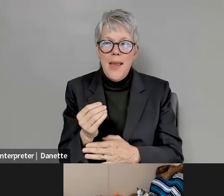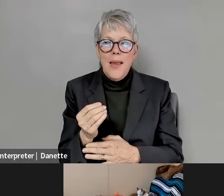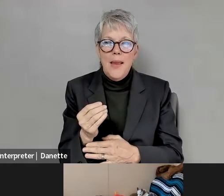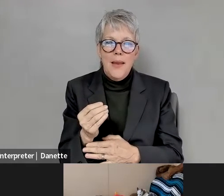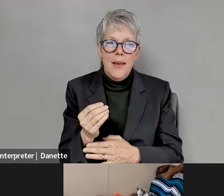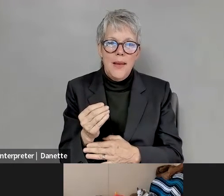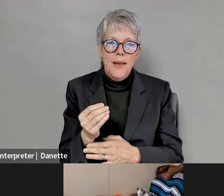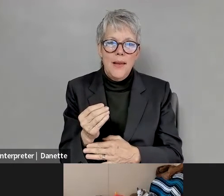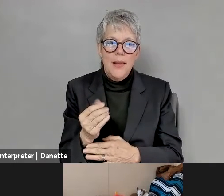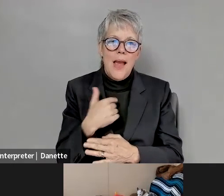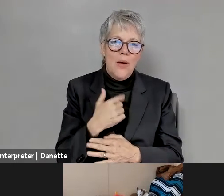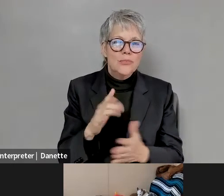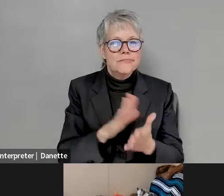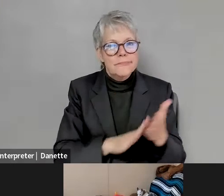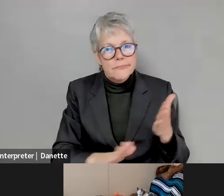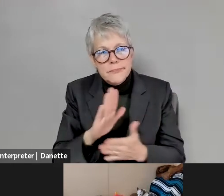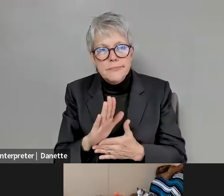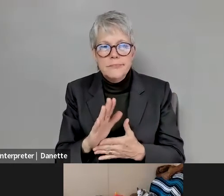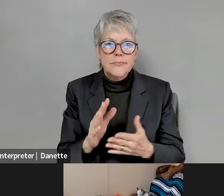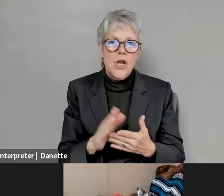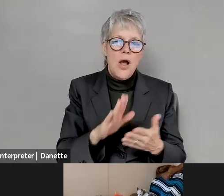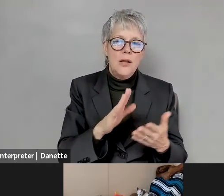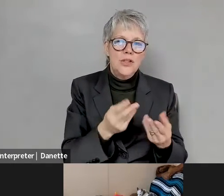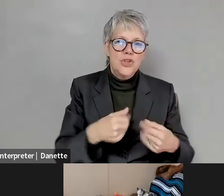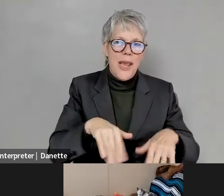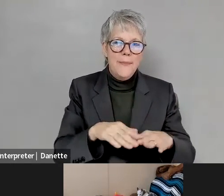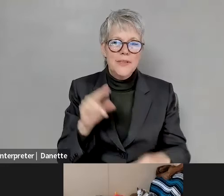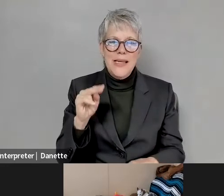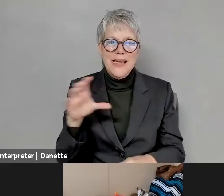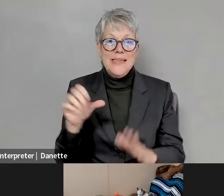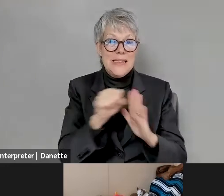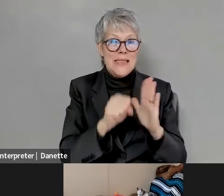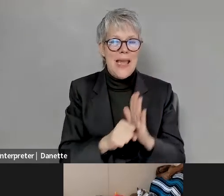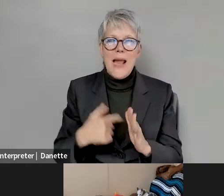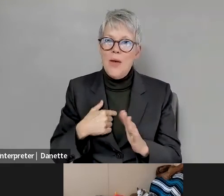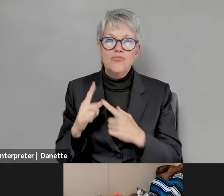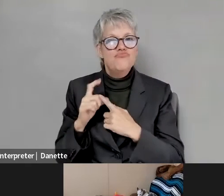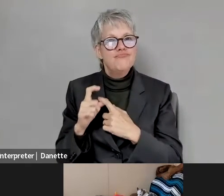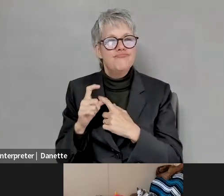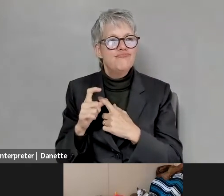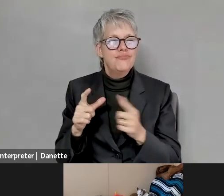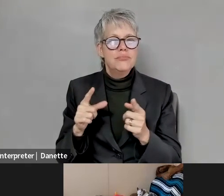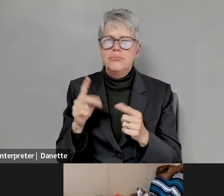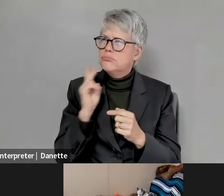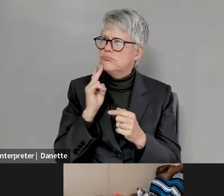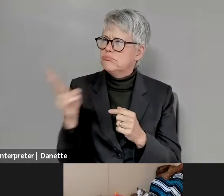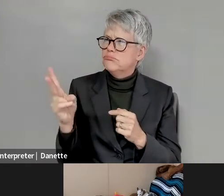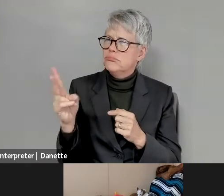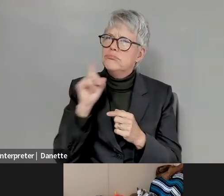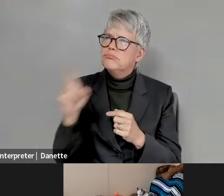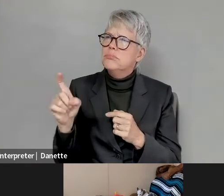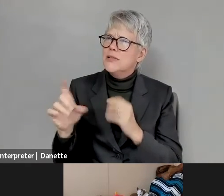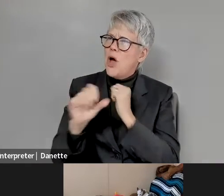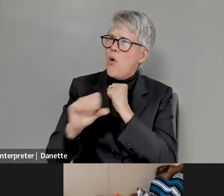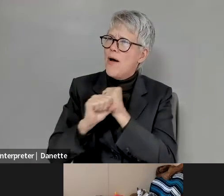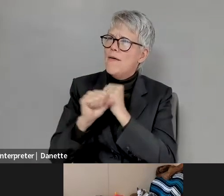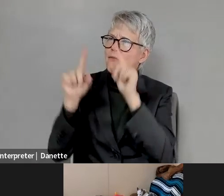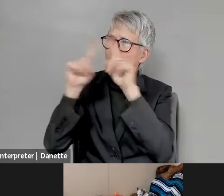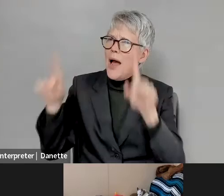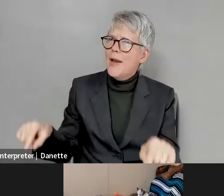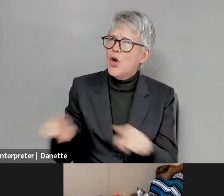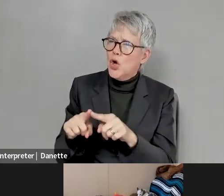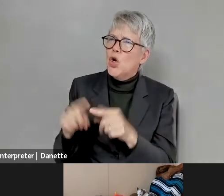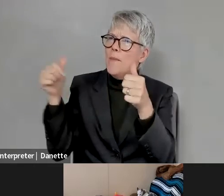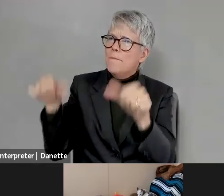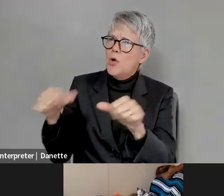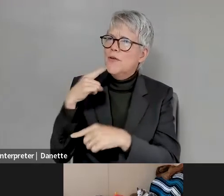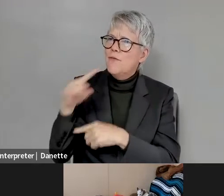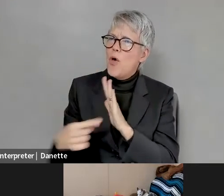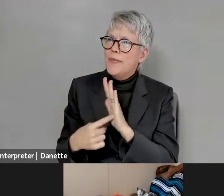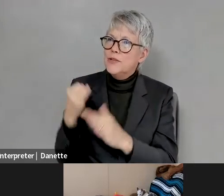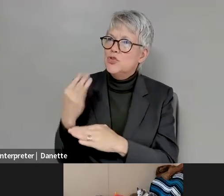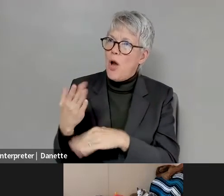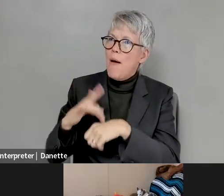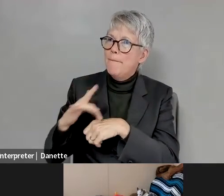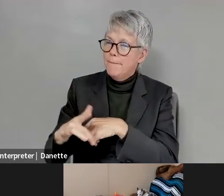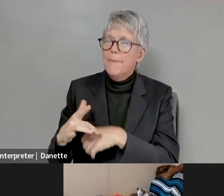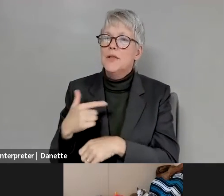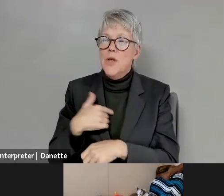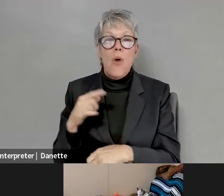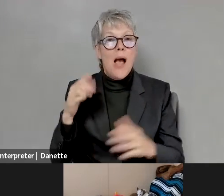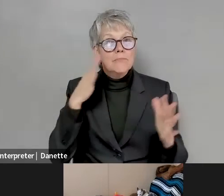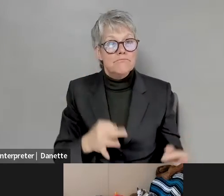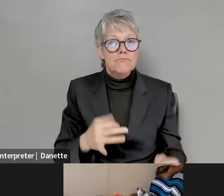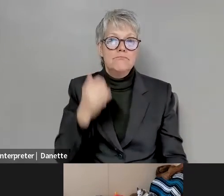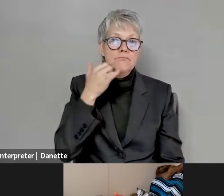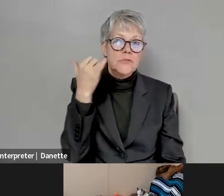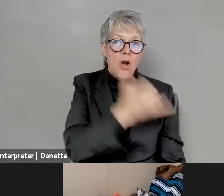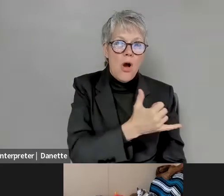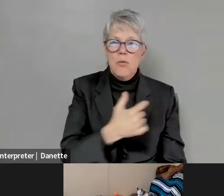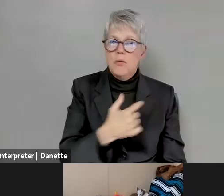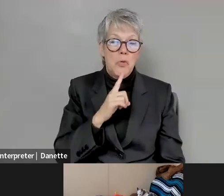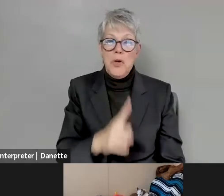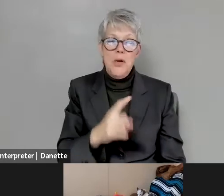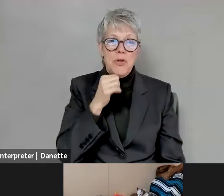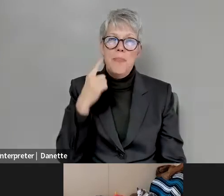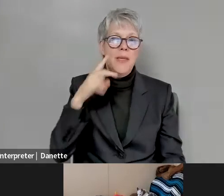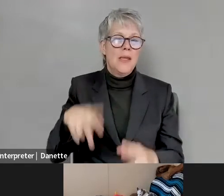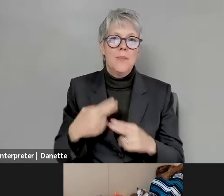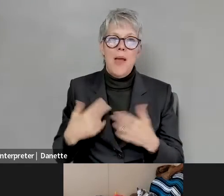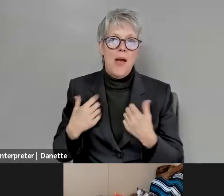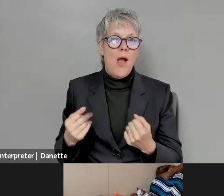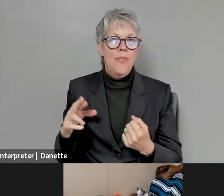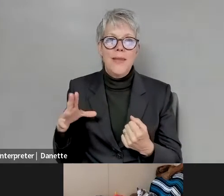Michael Smith: college campus. I didn't see steak going for a jog, and came across a flyer that was posted for this job and decided to make a phone call it at that, and thought about health care or working in this field before. And